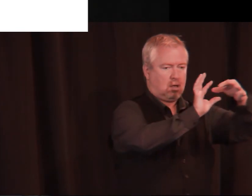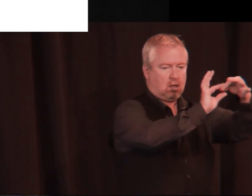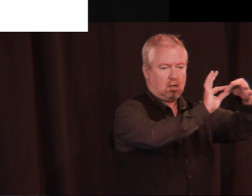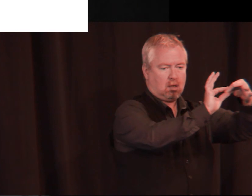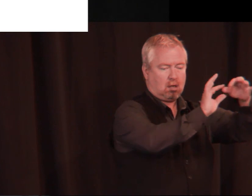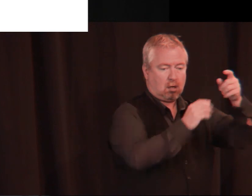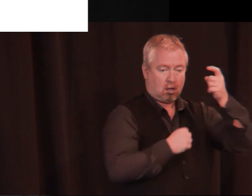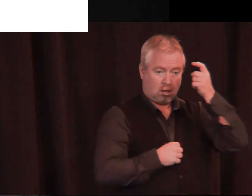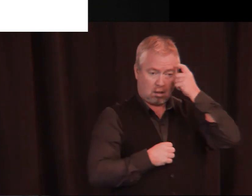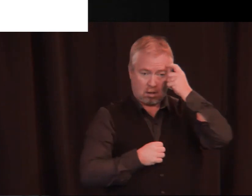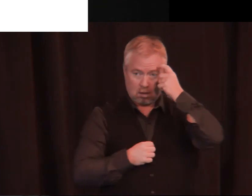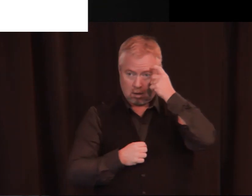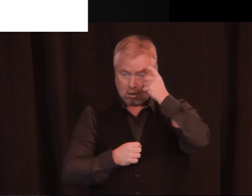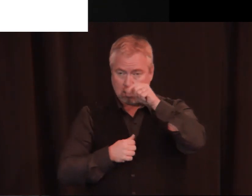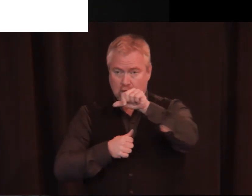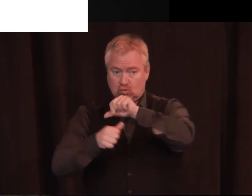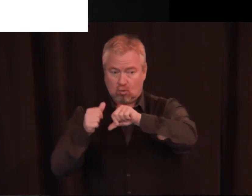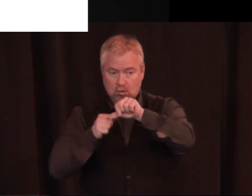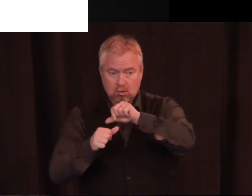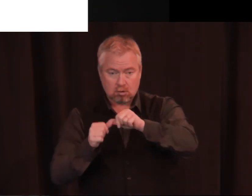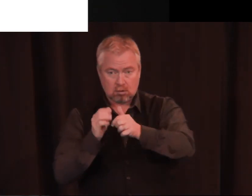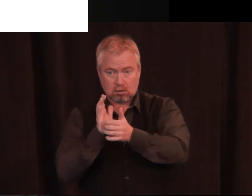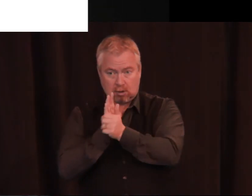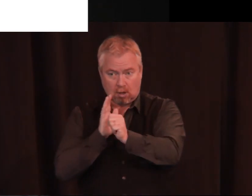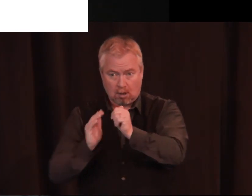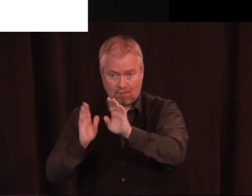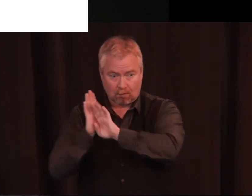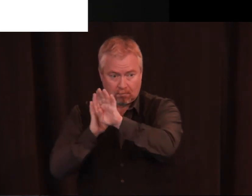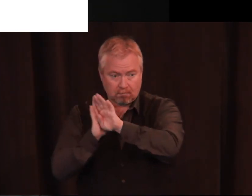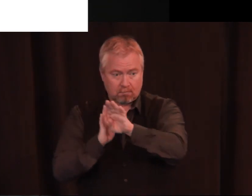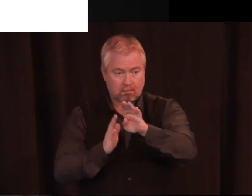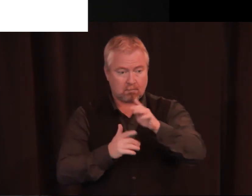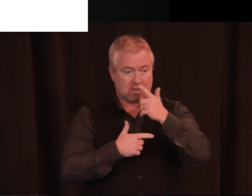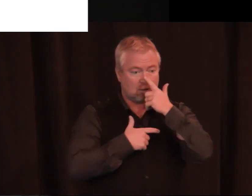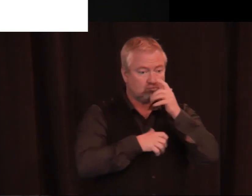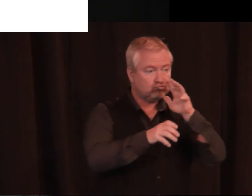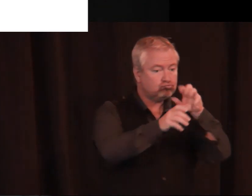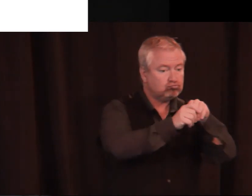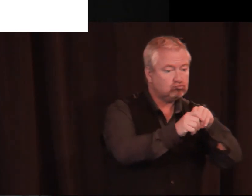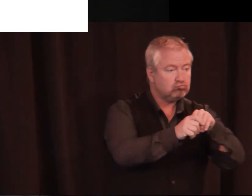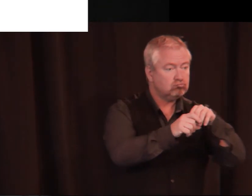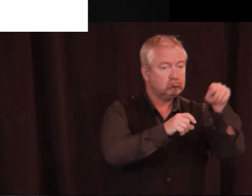another study, if you have any interest in participating in the research, we're also looking at listening efforts.